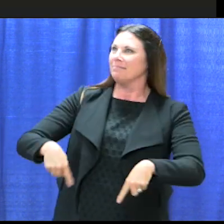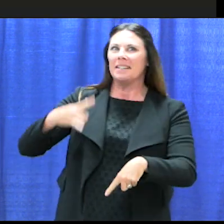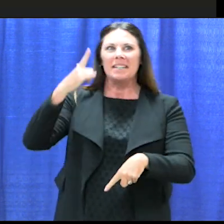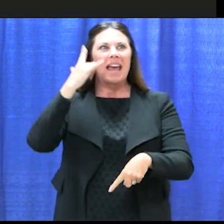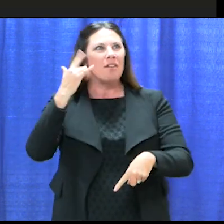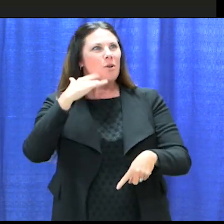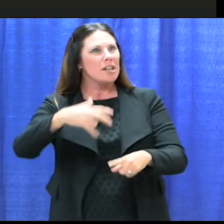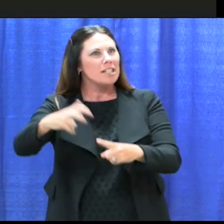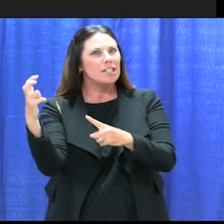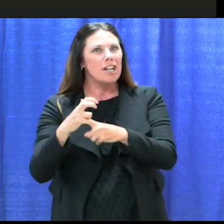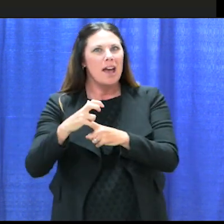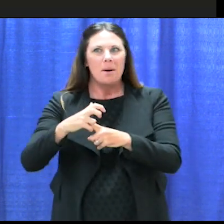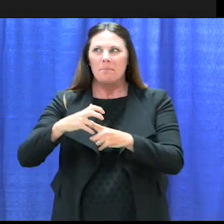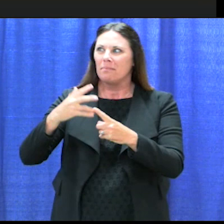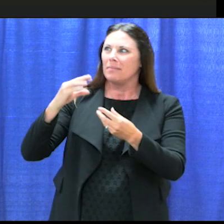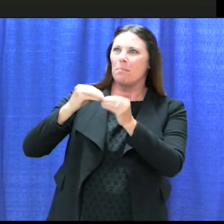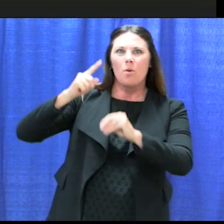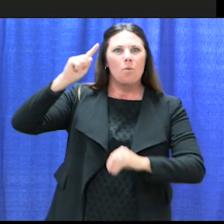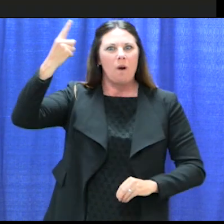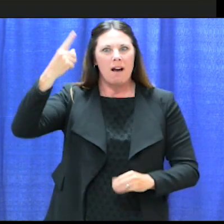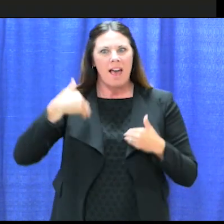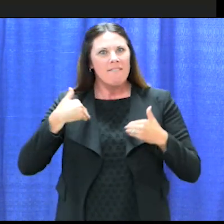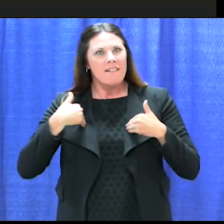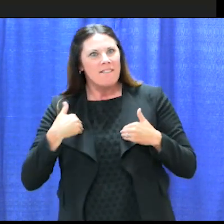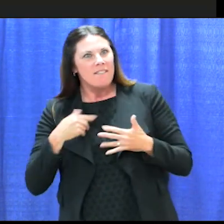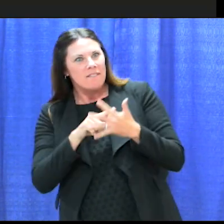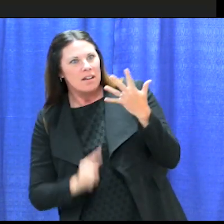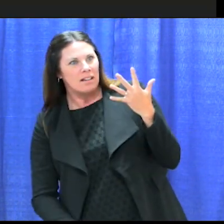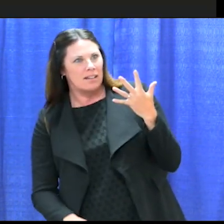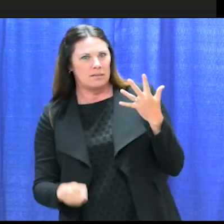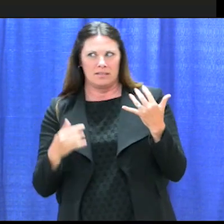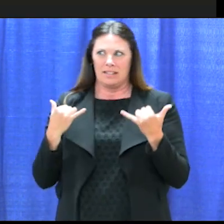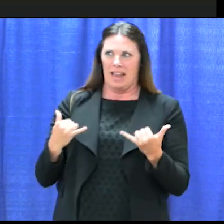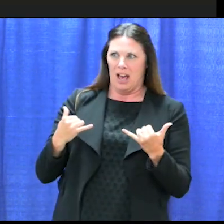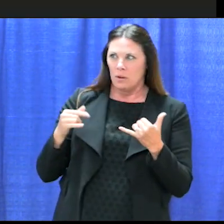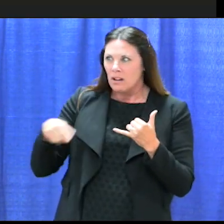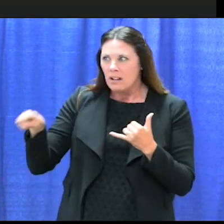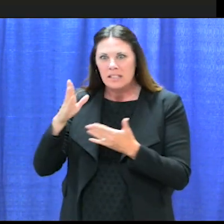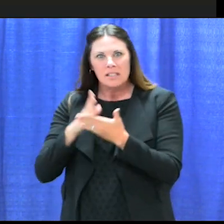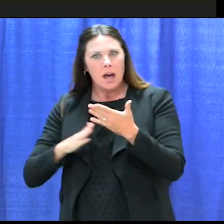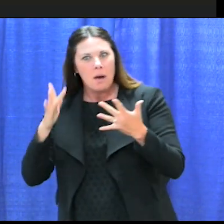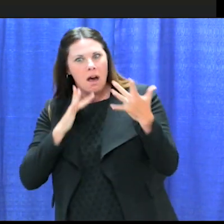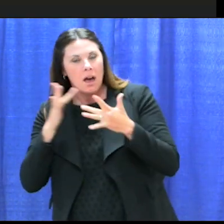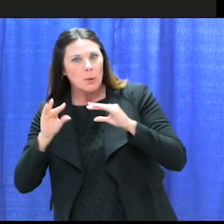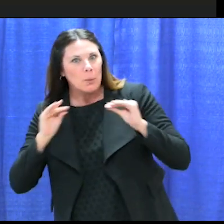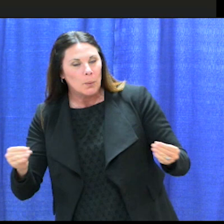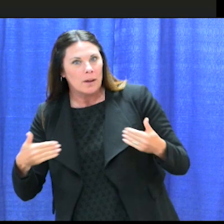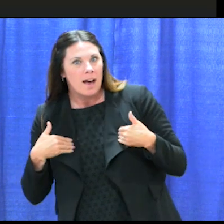Valley should no longer be a luxury; it's a necessity. In being very candid Mr. Superintendent which I'm grateful that you've brought us together